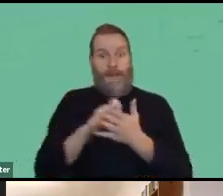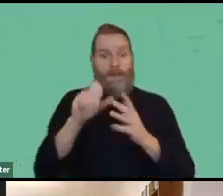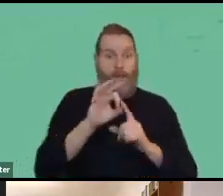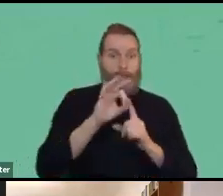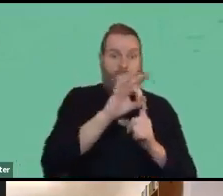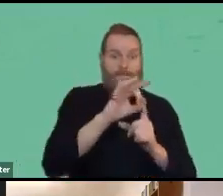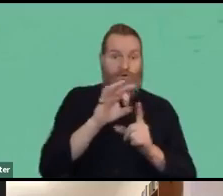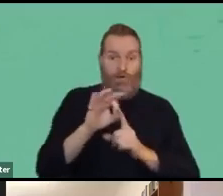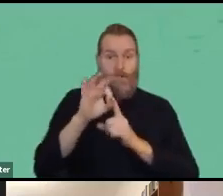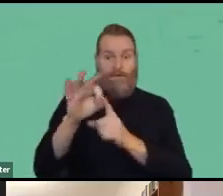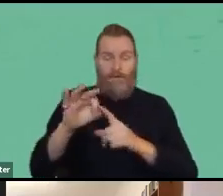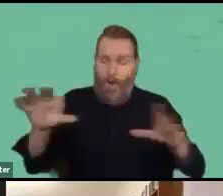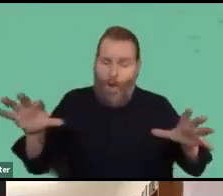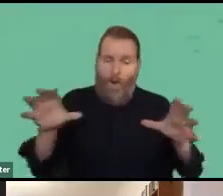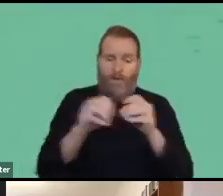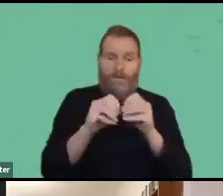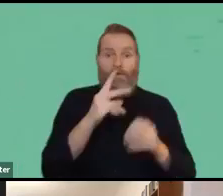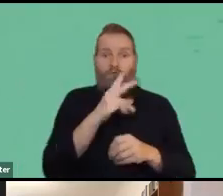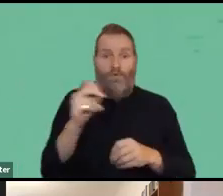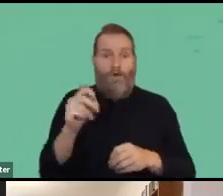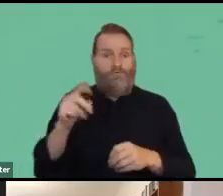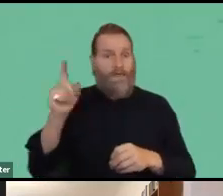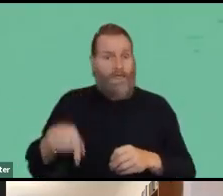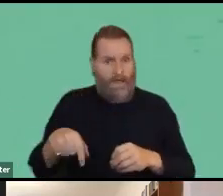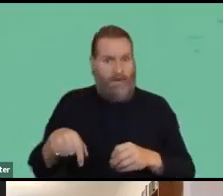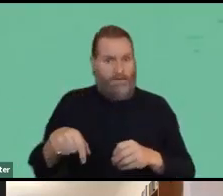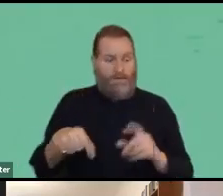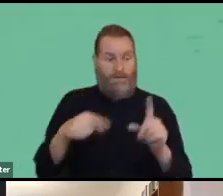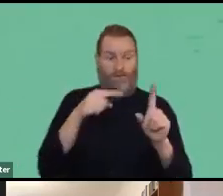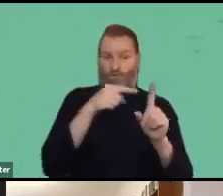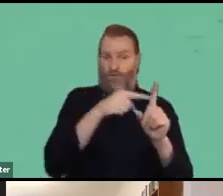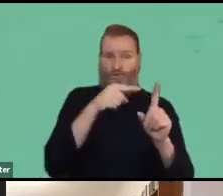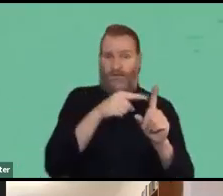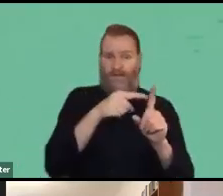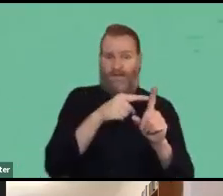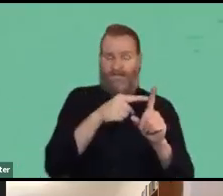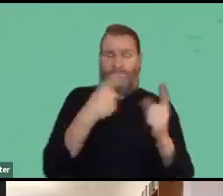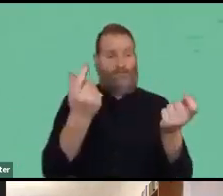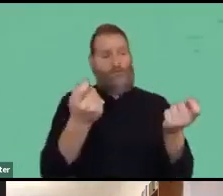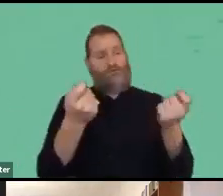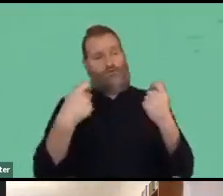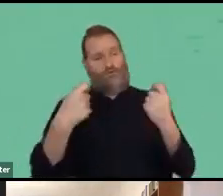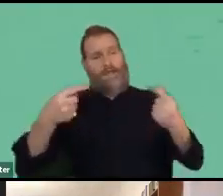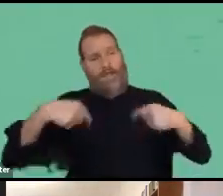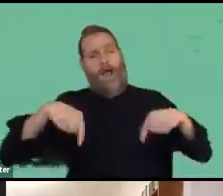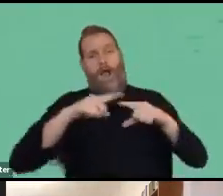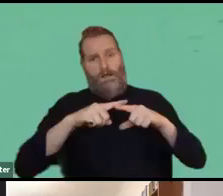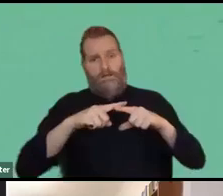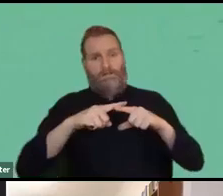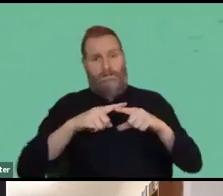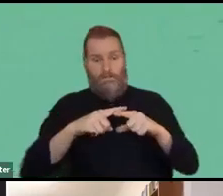and it really holds PCS members in utter contempt which I think is what we've come to expect from